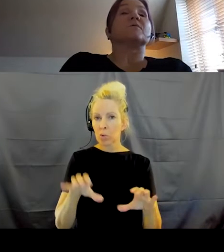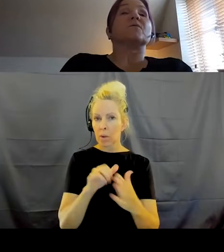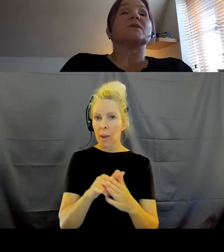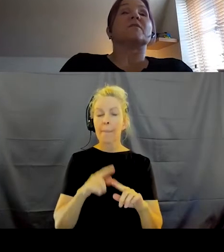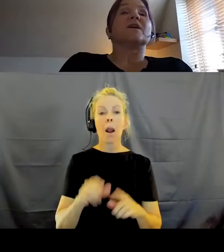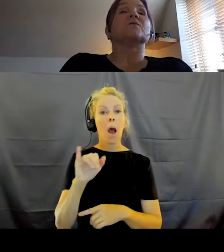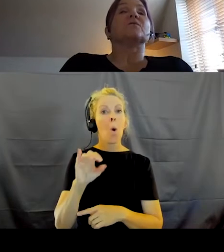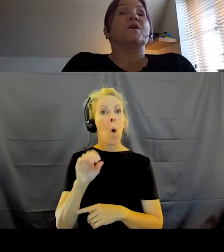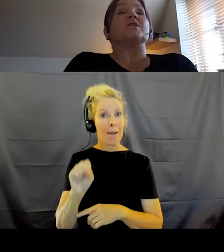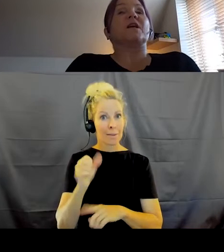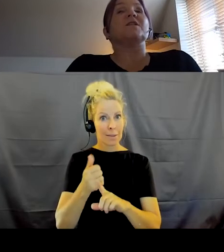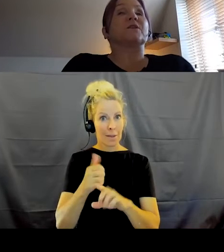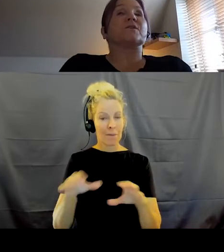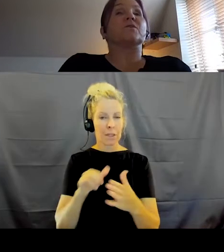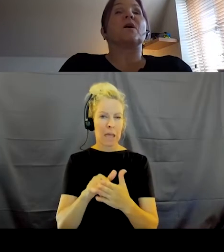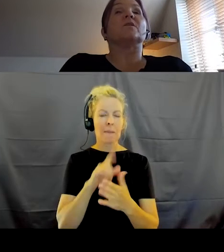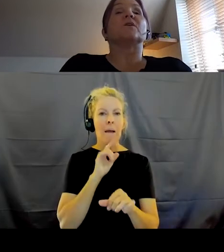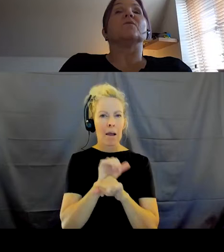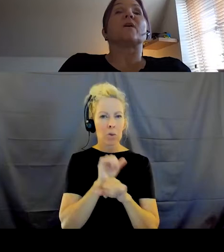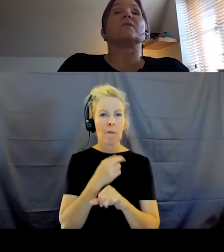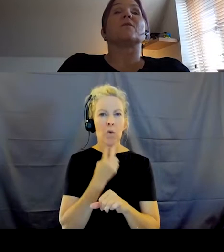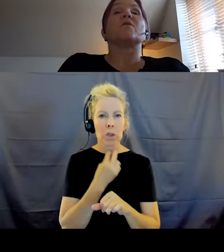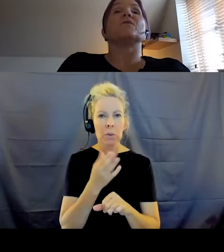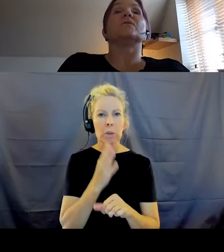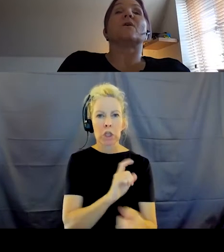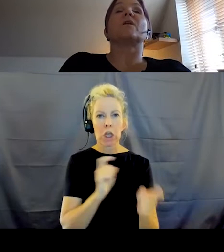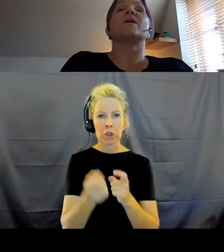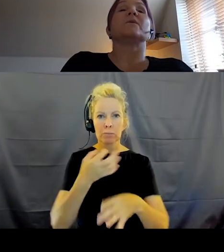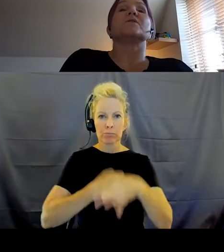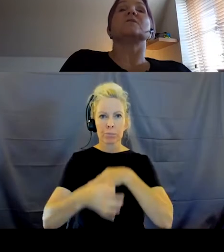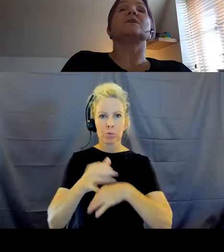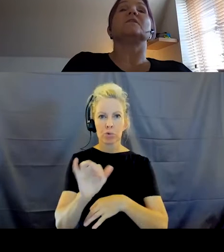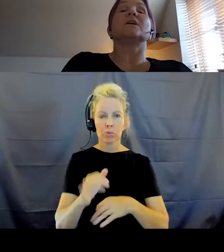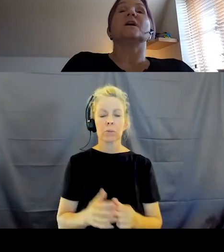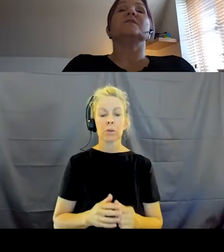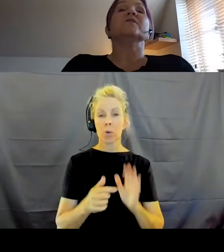with voice-over. The voice changes as well so you will quite often that foreign language content is